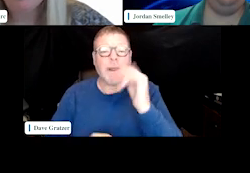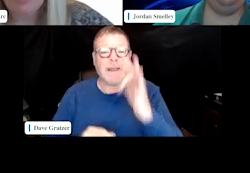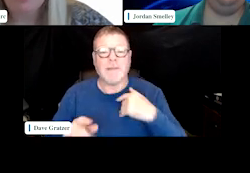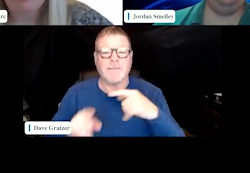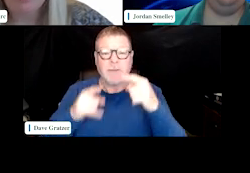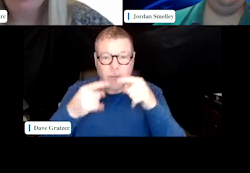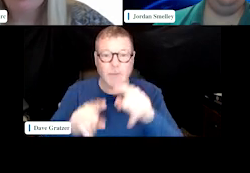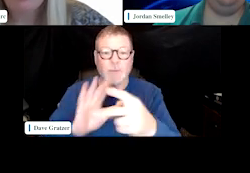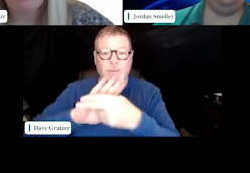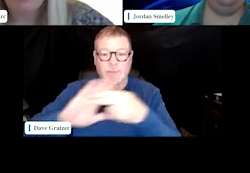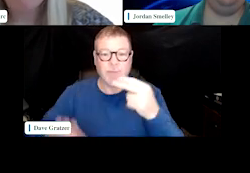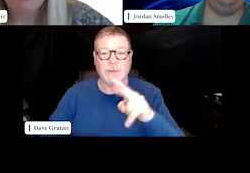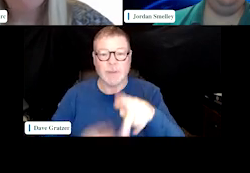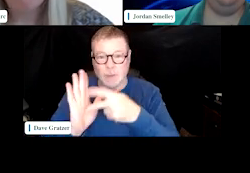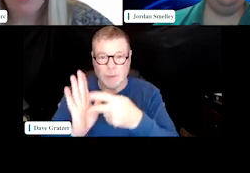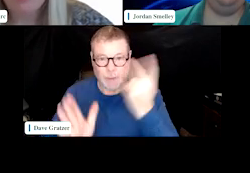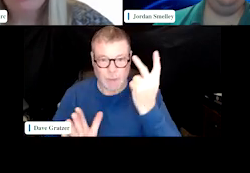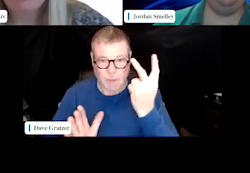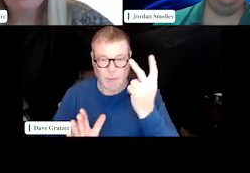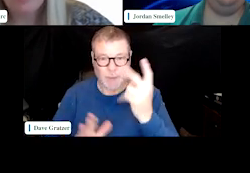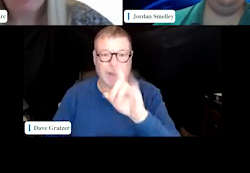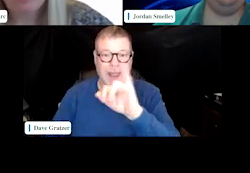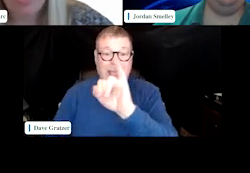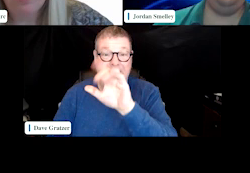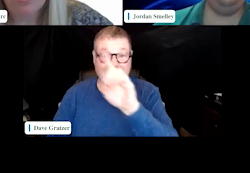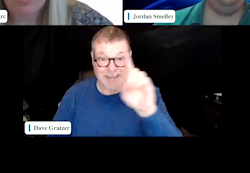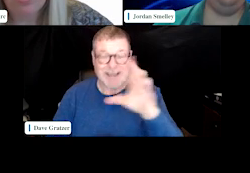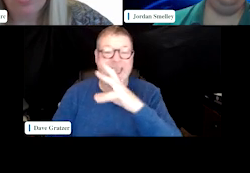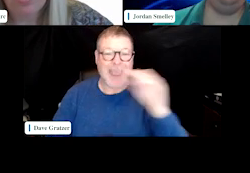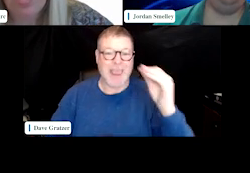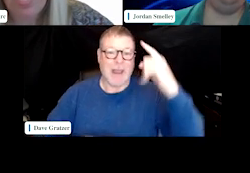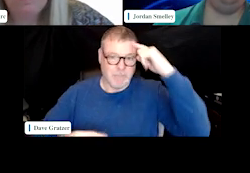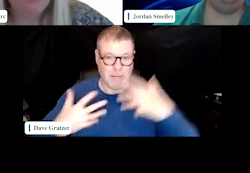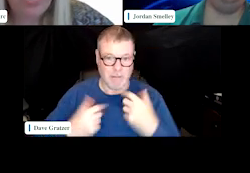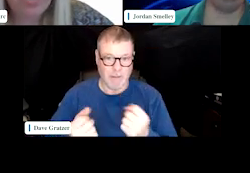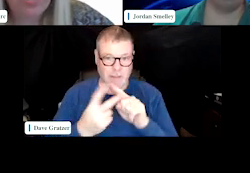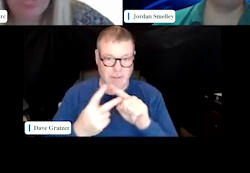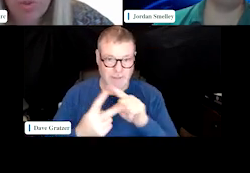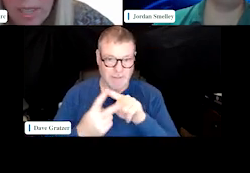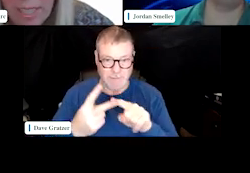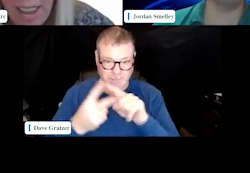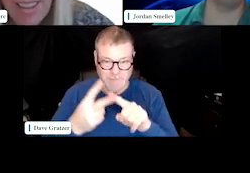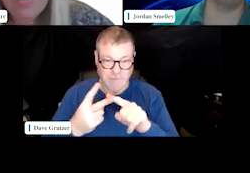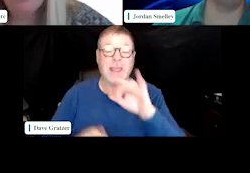dual diagnosis of IDD and a mental health condition. And that was actually Jordan's case,